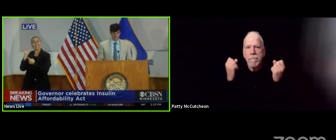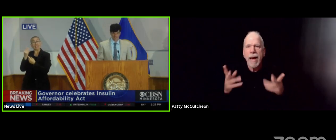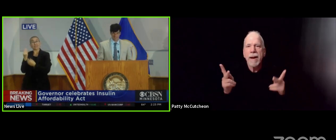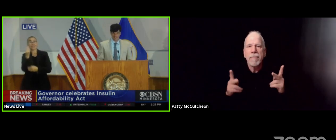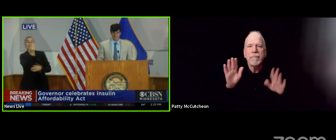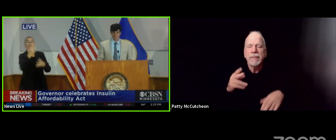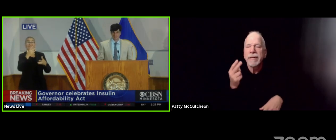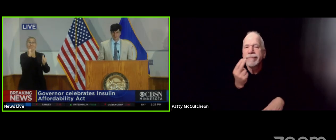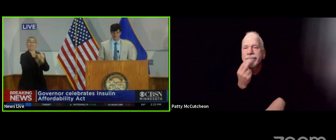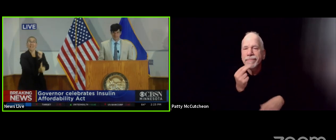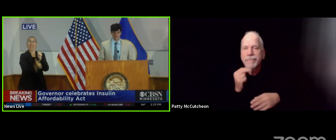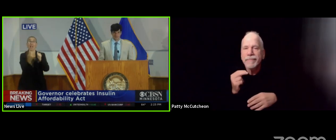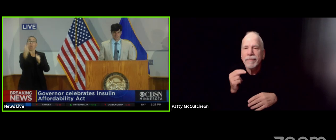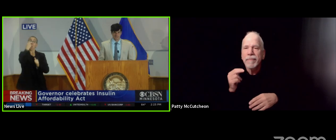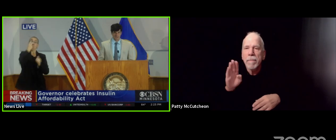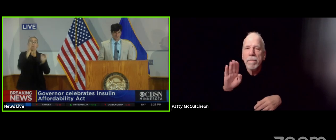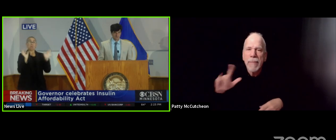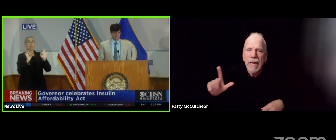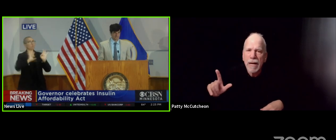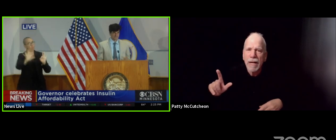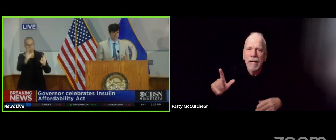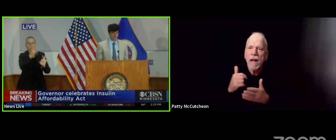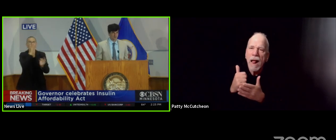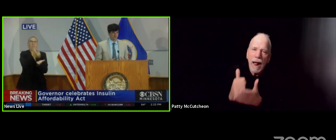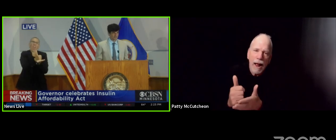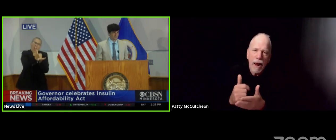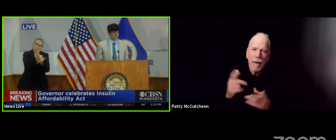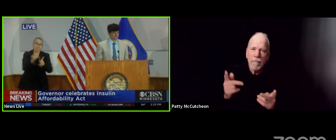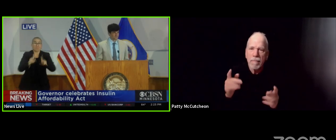SICK AND THEY DON'T PASS AWAY. BUT THIS IS A SMALL BILL.